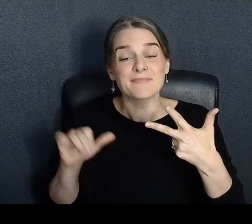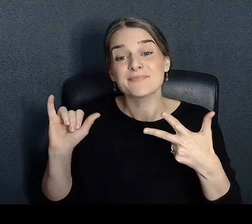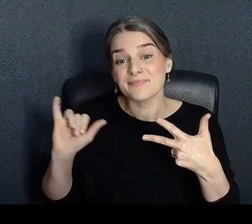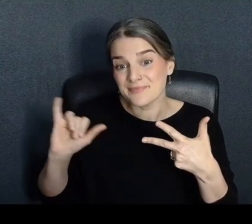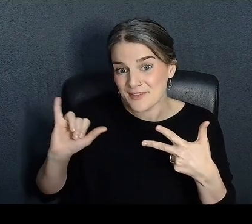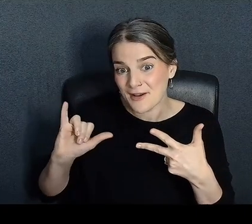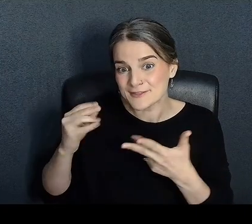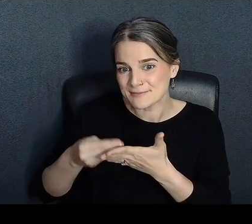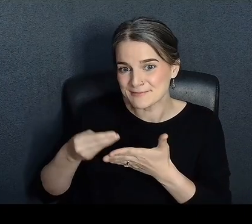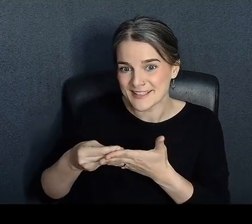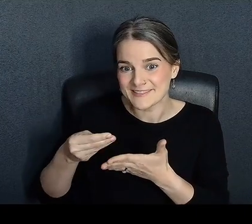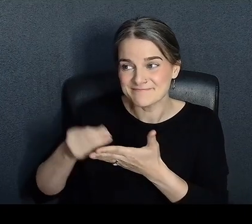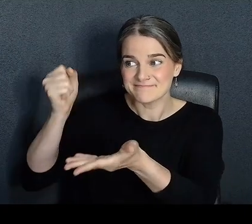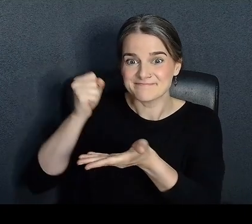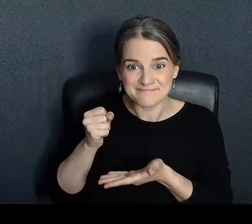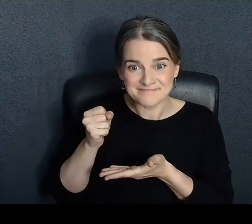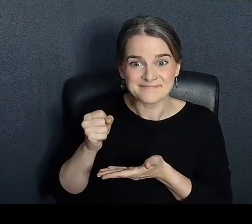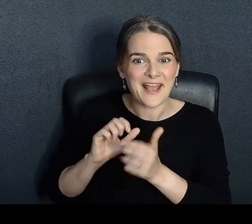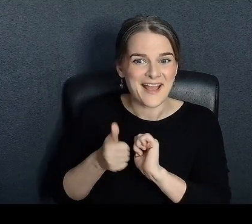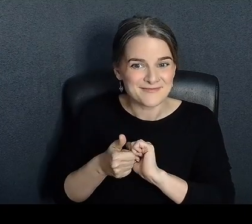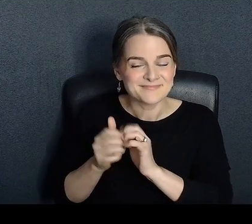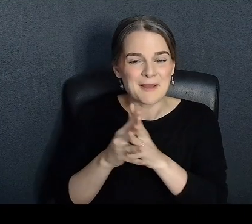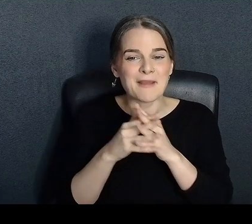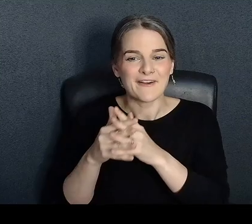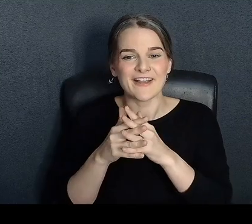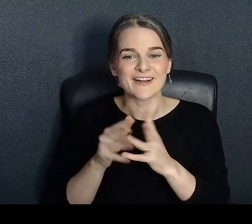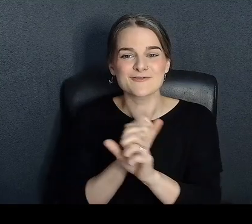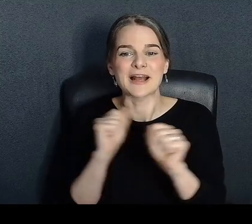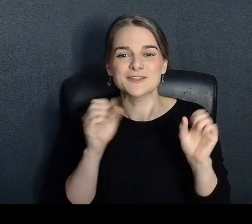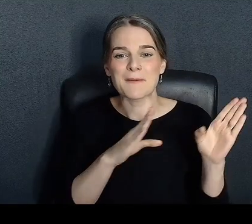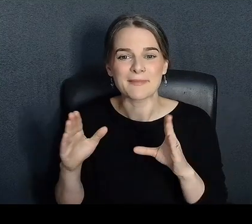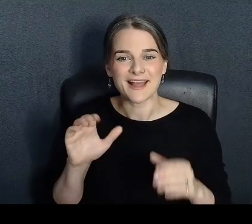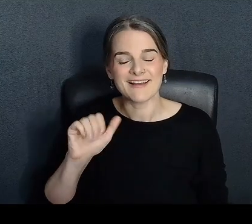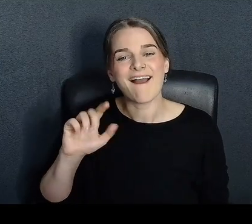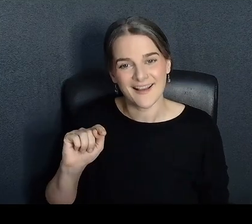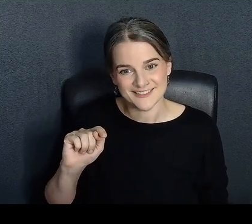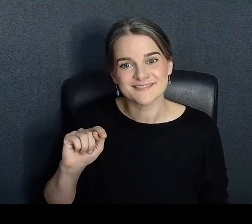And this is made possible through funding from the American Rescue Plan Act.